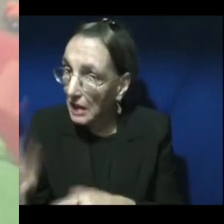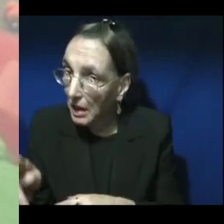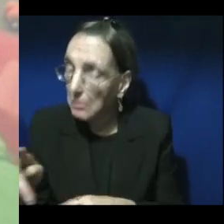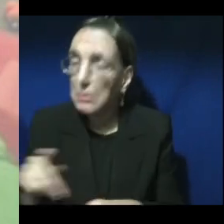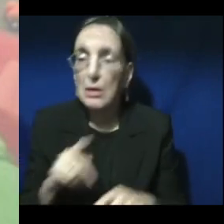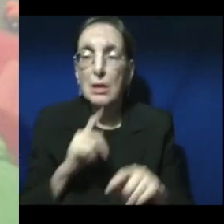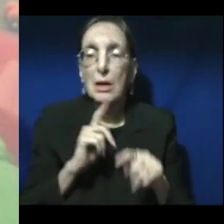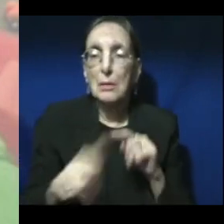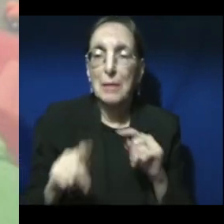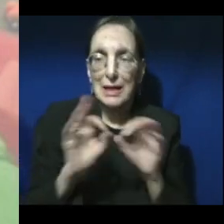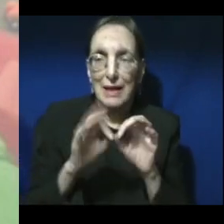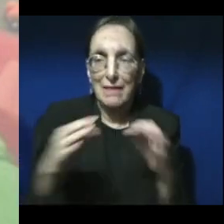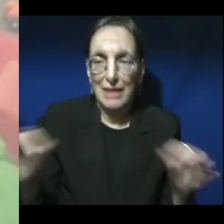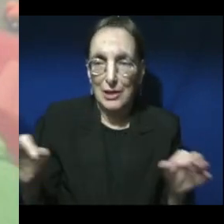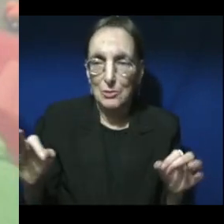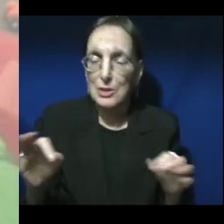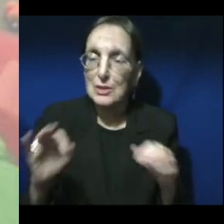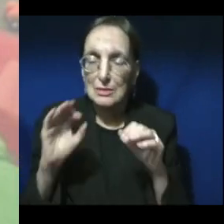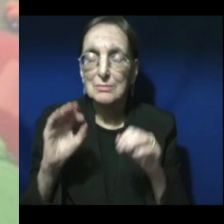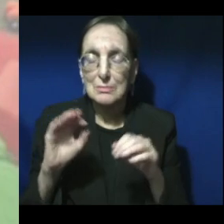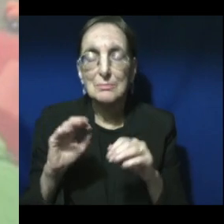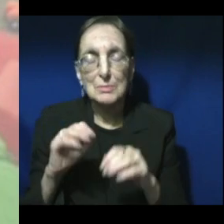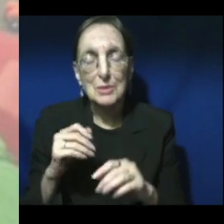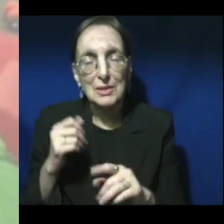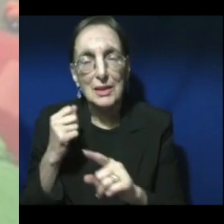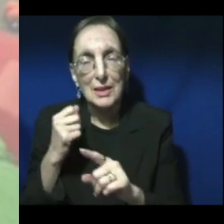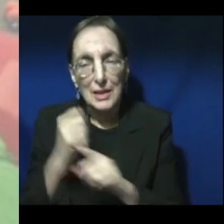could shape the impact of their request. And so for some students, they ask them for help, and